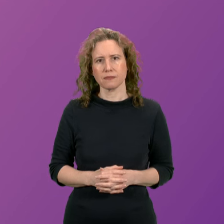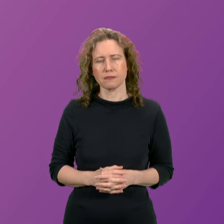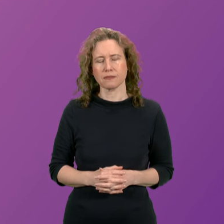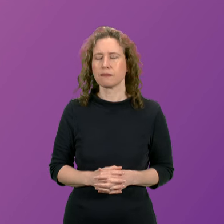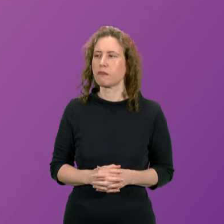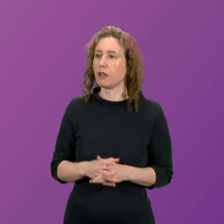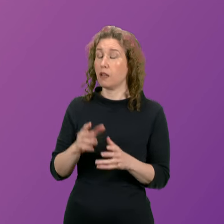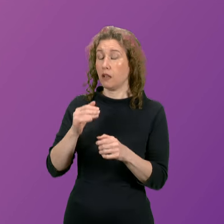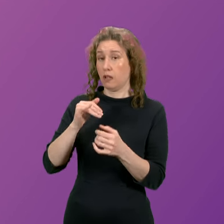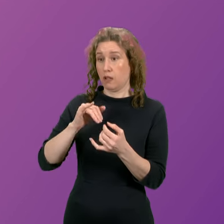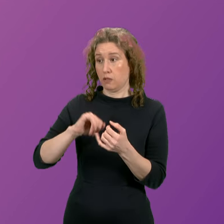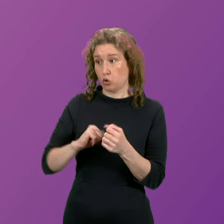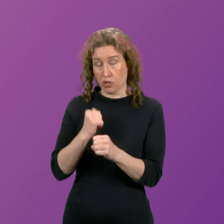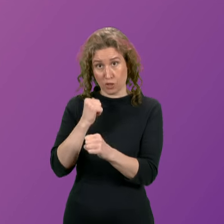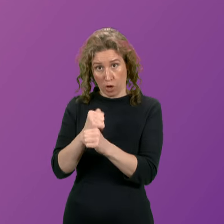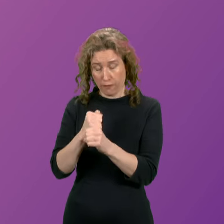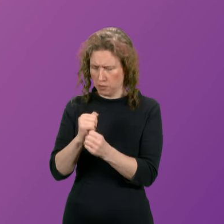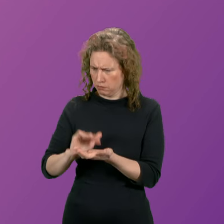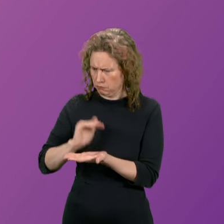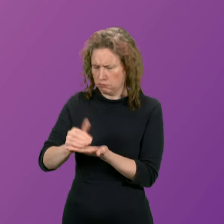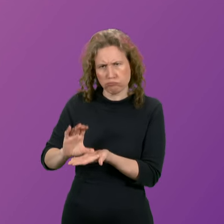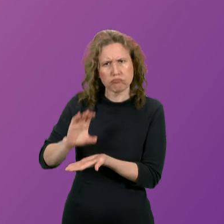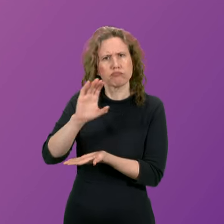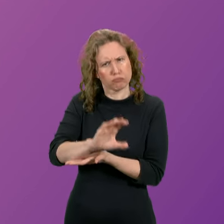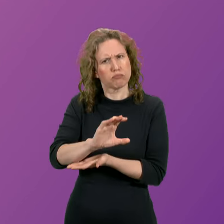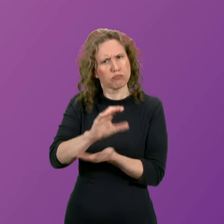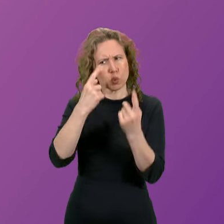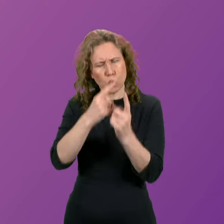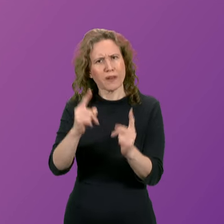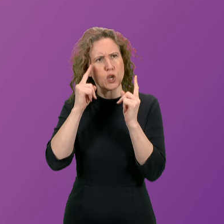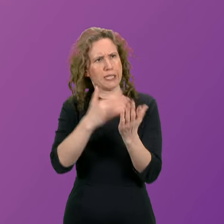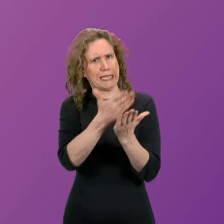The Scottish Government gives significant financial support to the university sector,